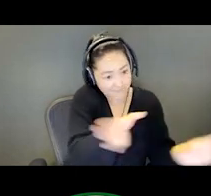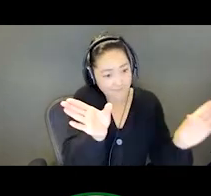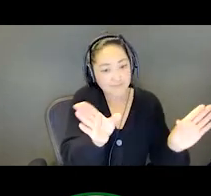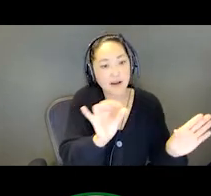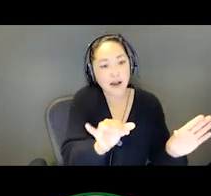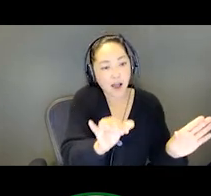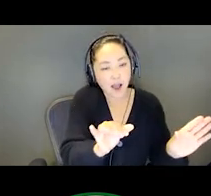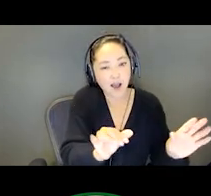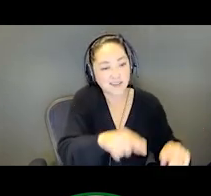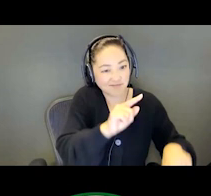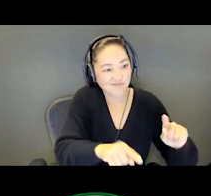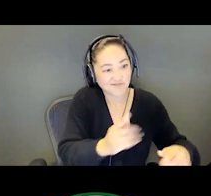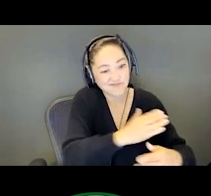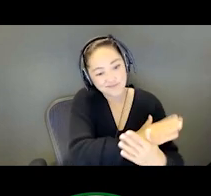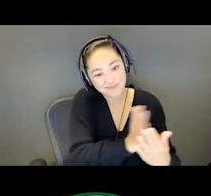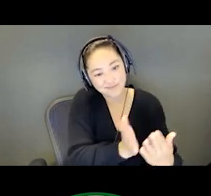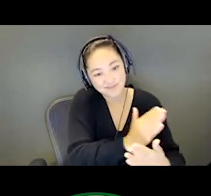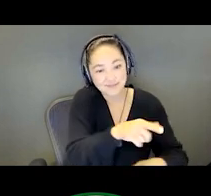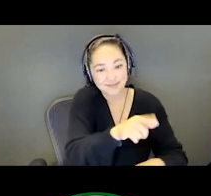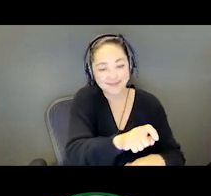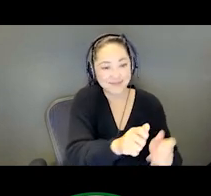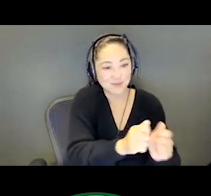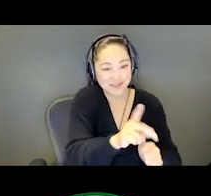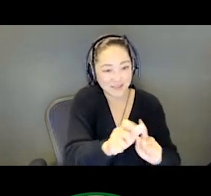and inclusivity. As a power climb instructor.